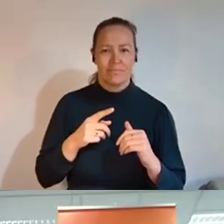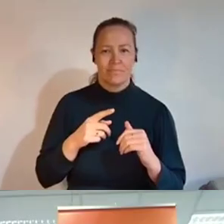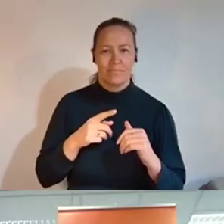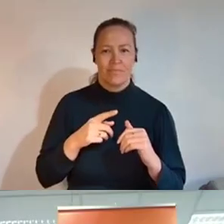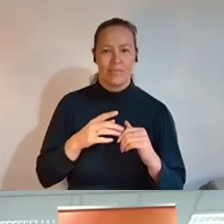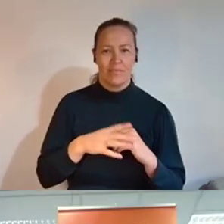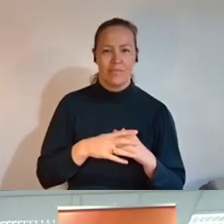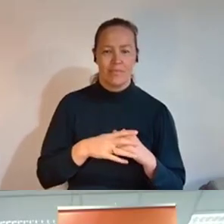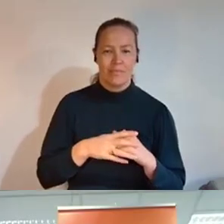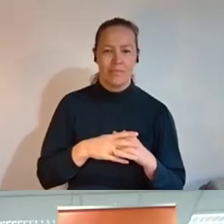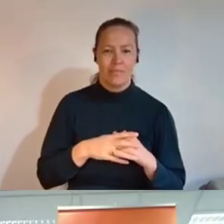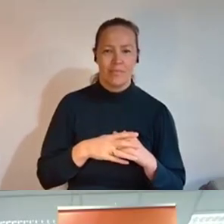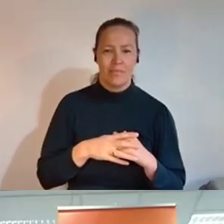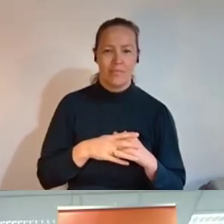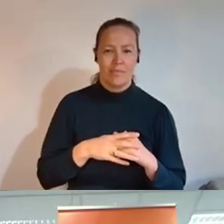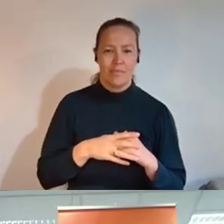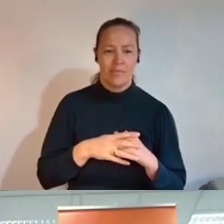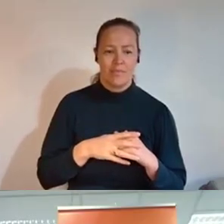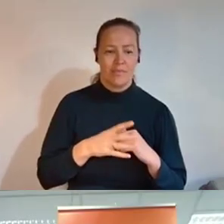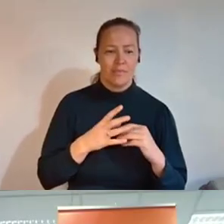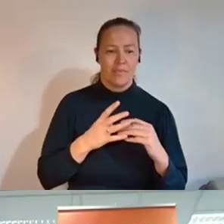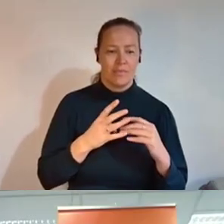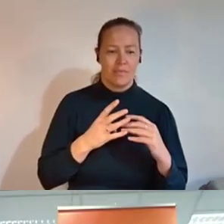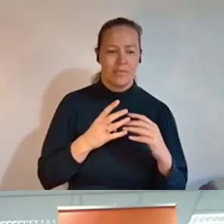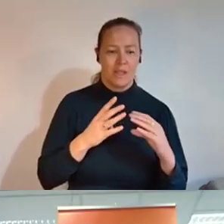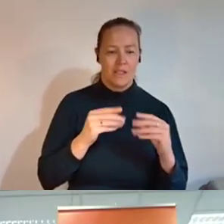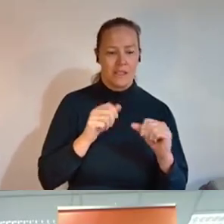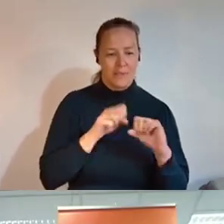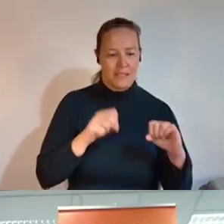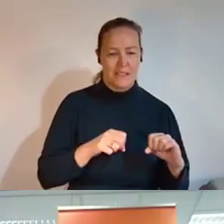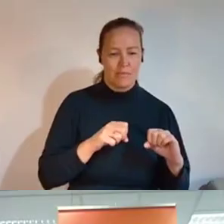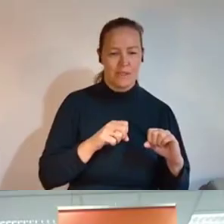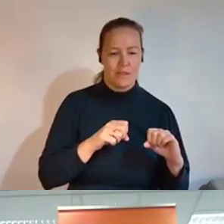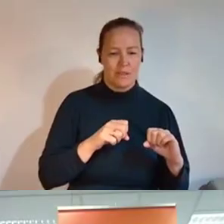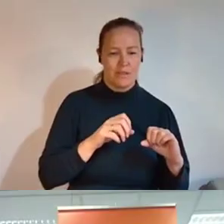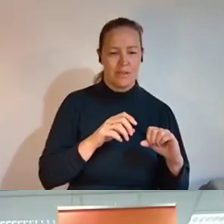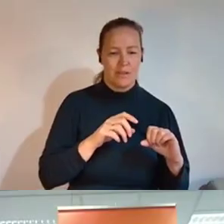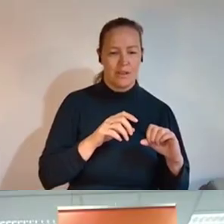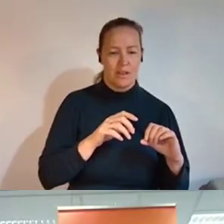of being able to be responsive and, you know, that's where the onus is, I guess. So that's more